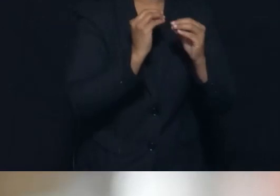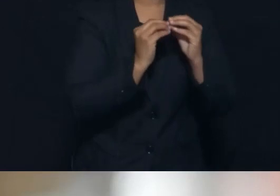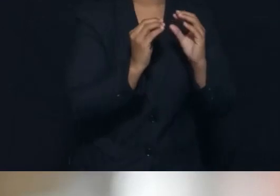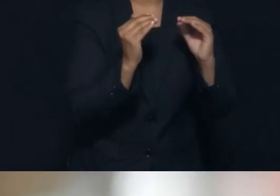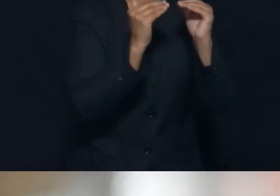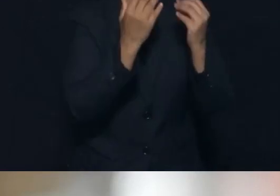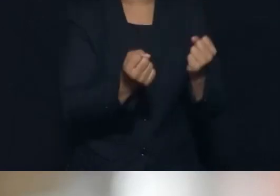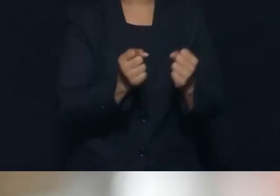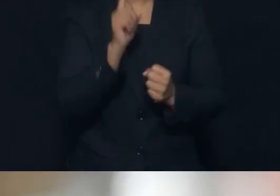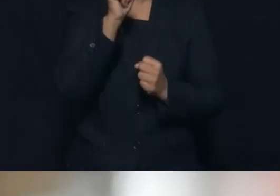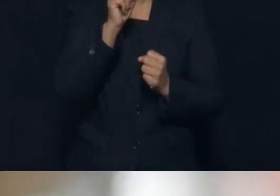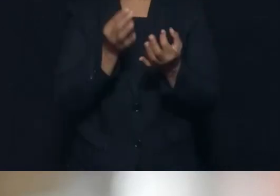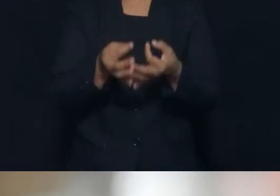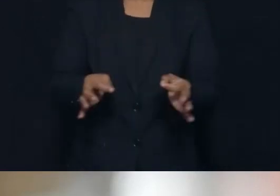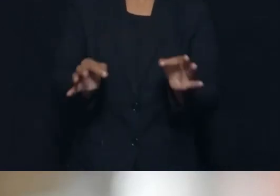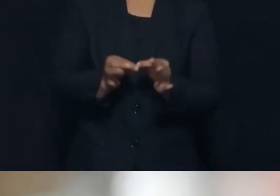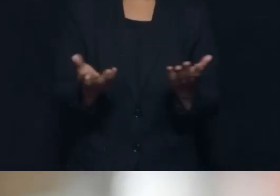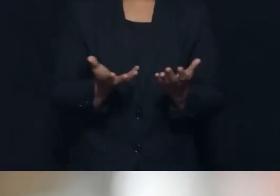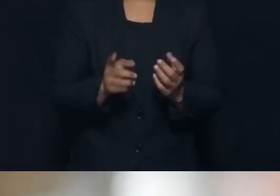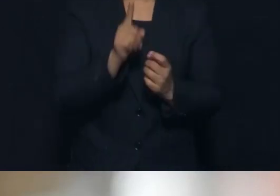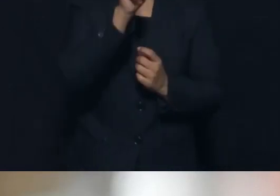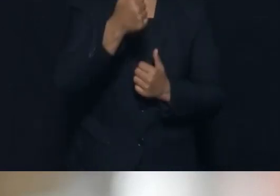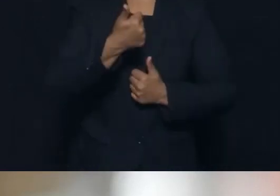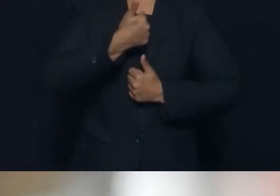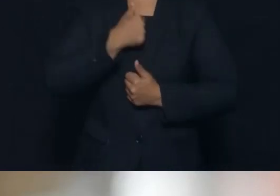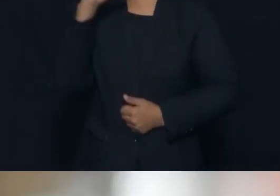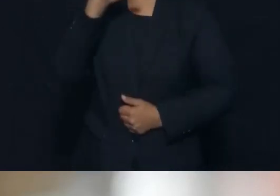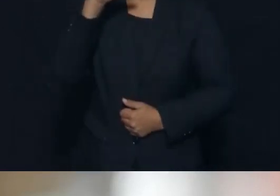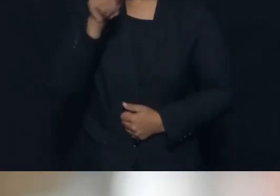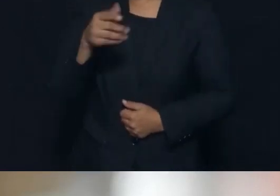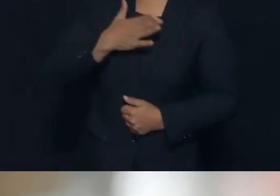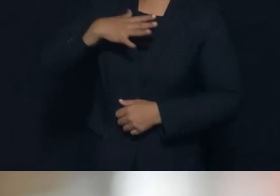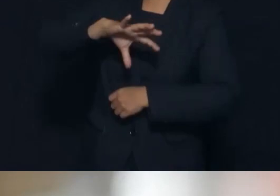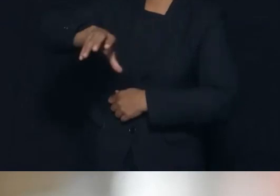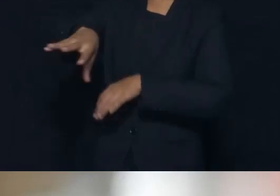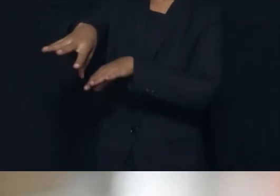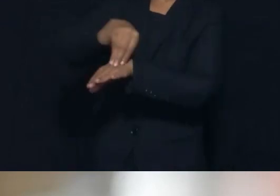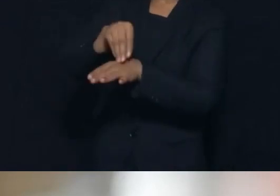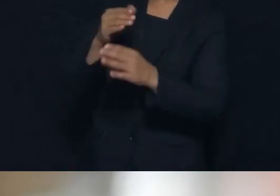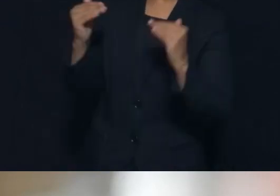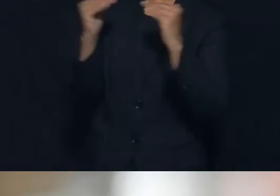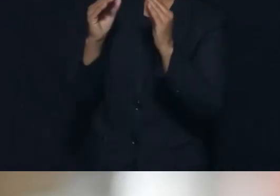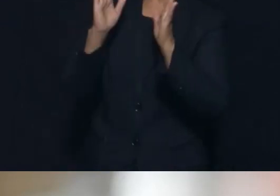These experts are going to collect good practices in the different countries. Collect documents and books for the delivery.